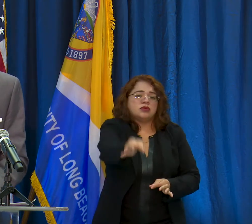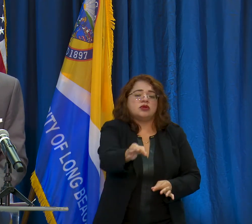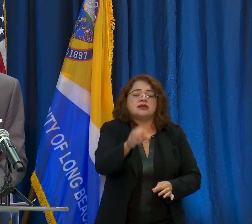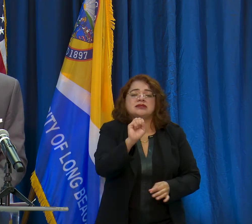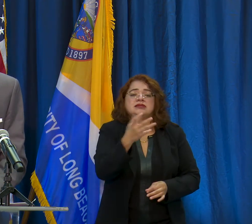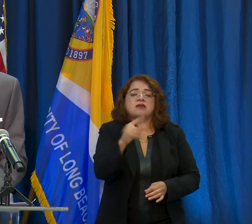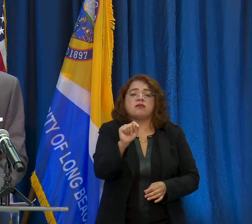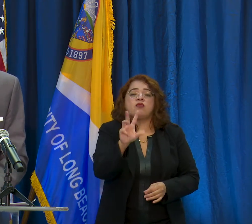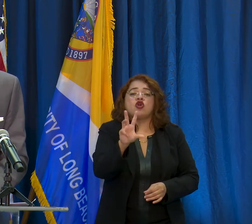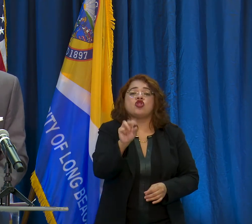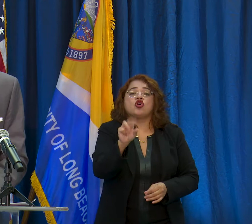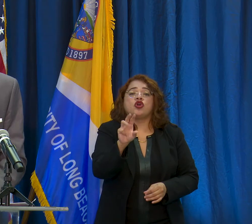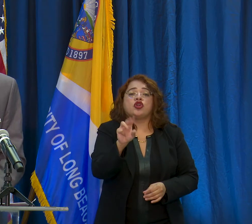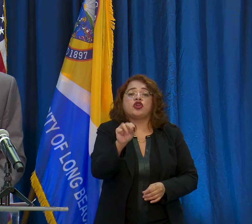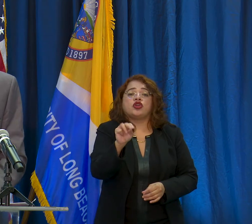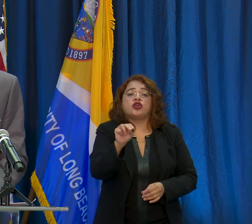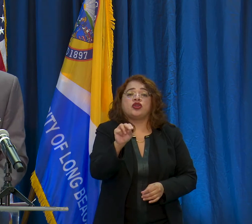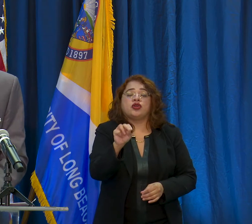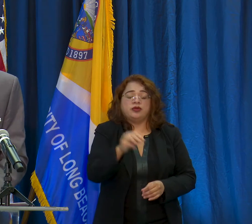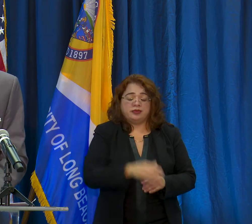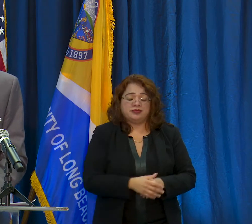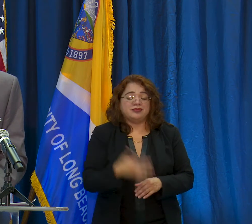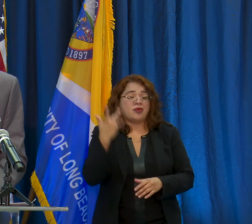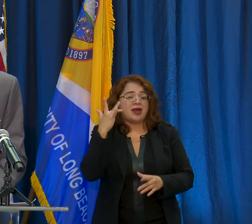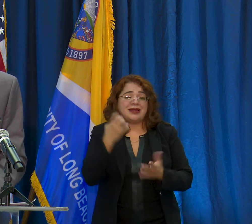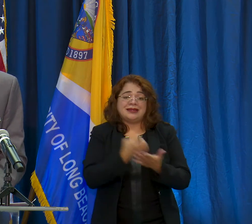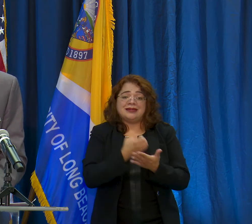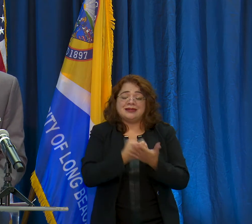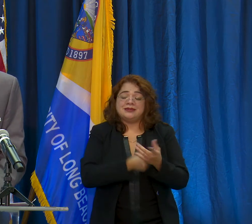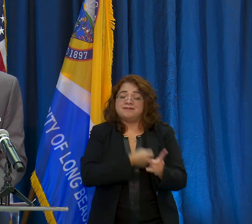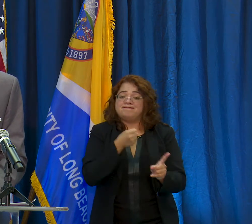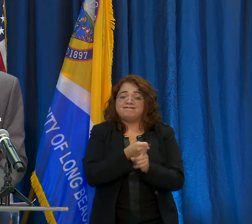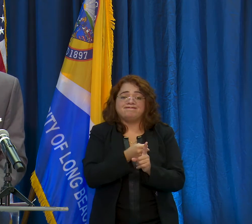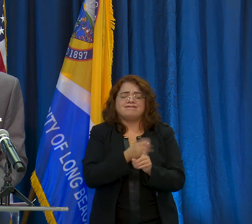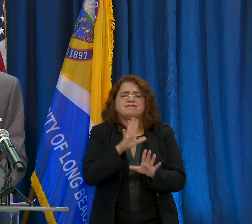to deal with the economic impacts of COVID-19 over these next